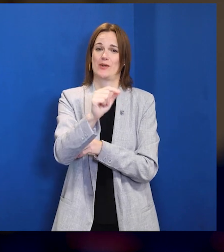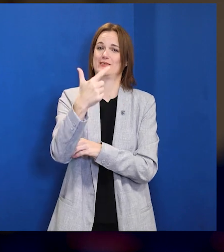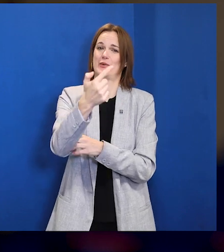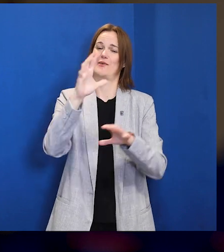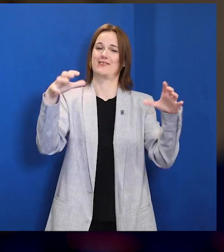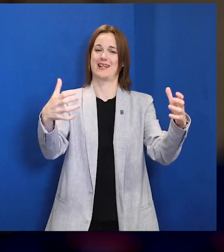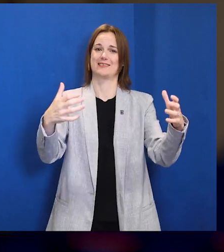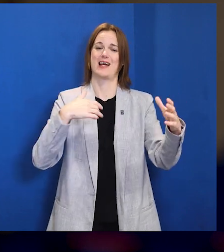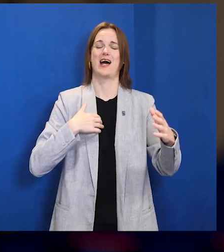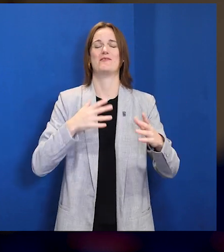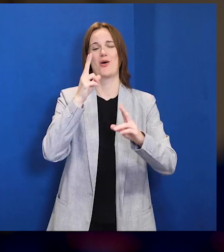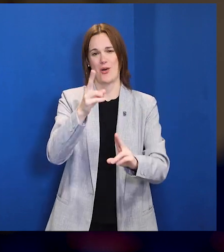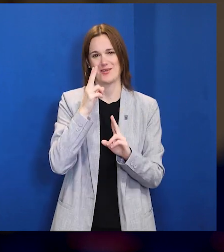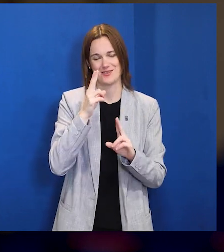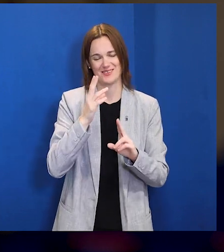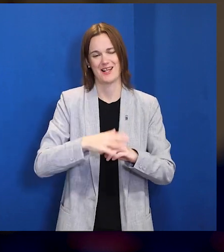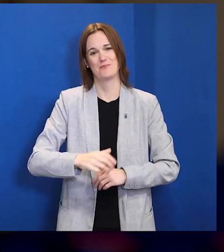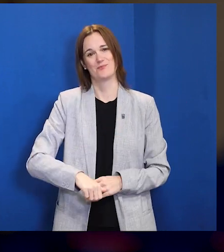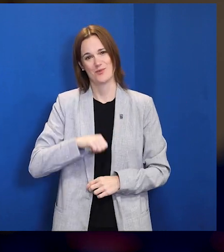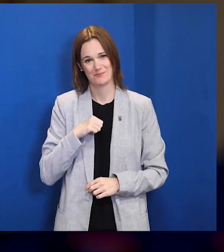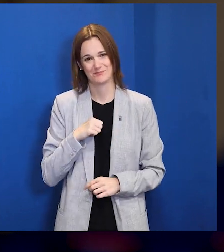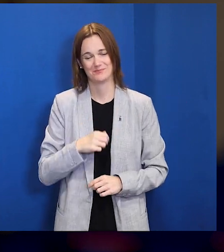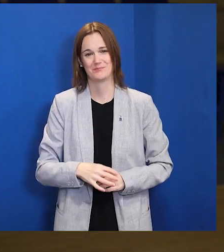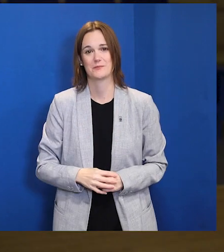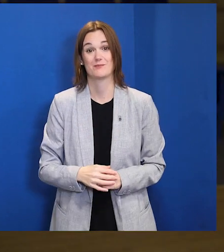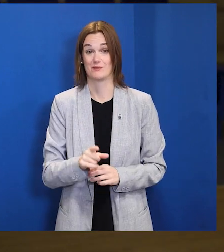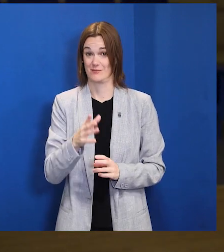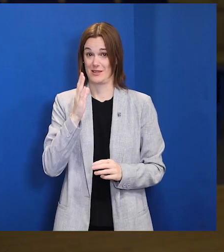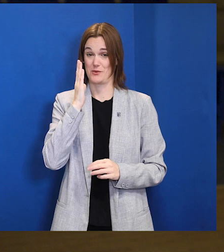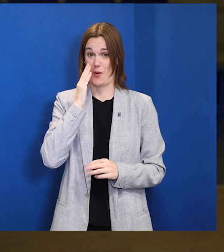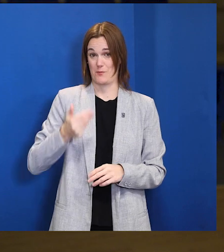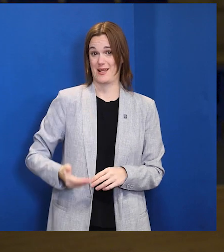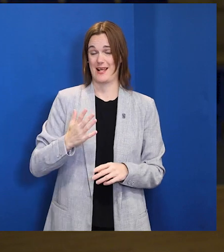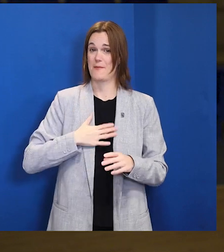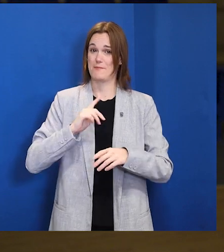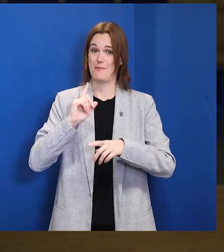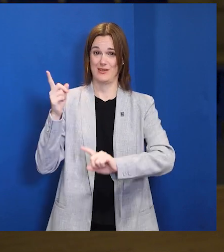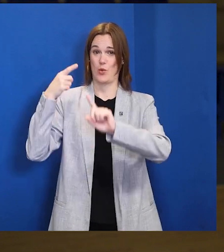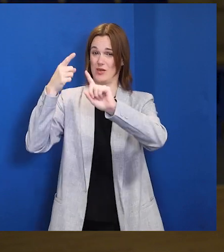graduating class. It is a great honor and privilege. If anyone knows me, they know I set my goals